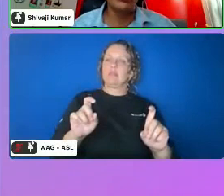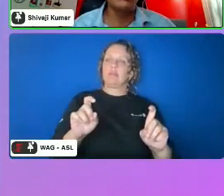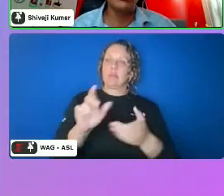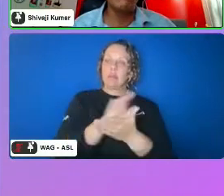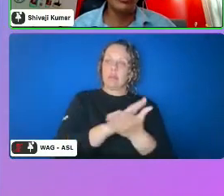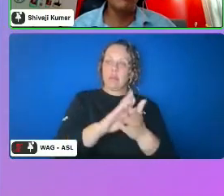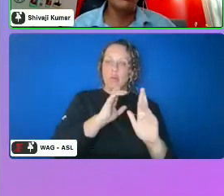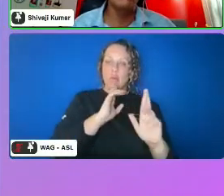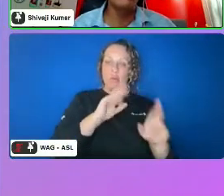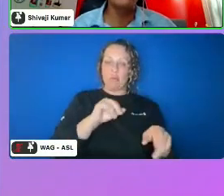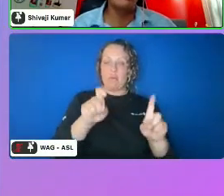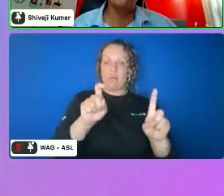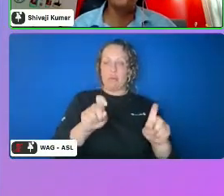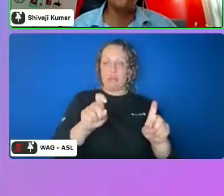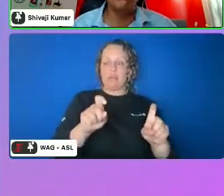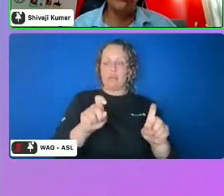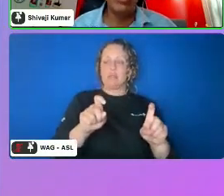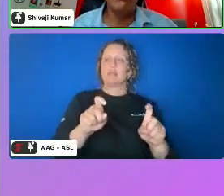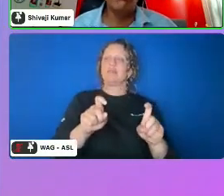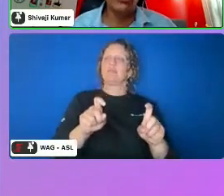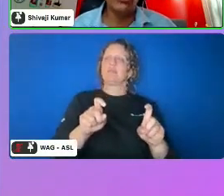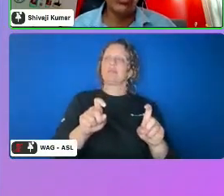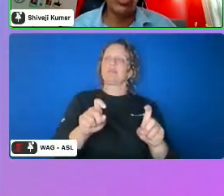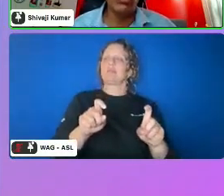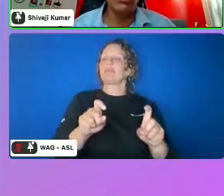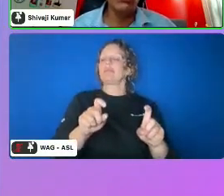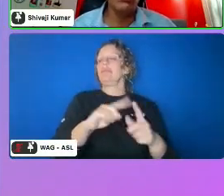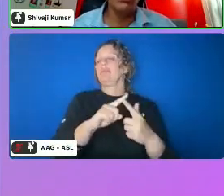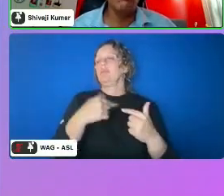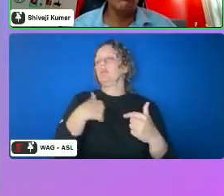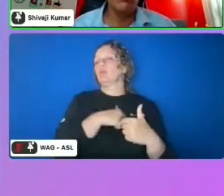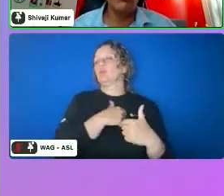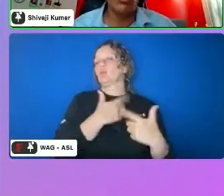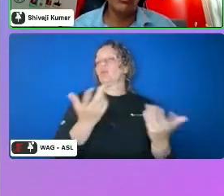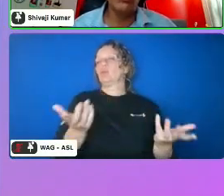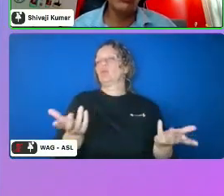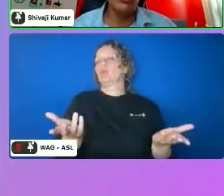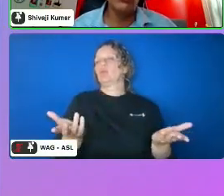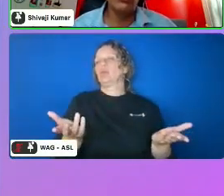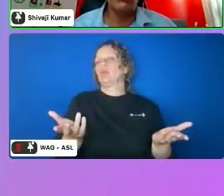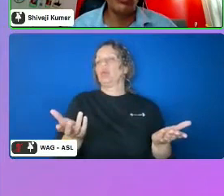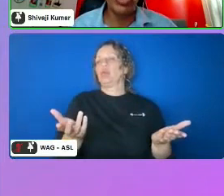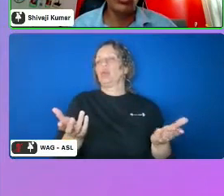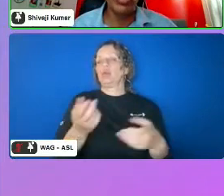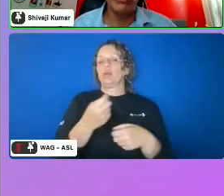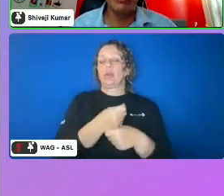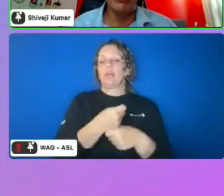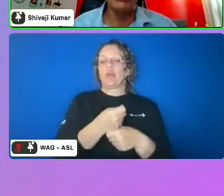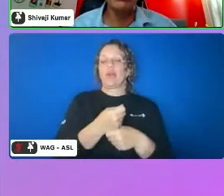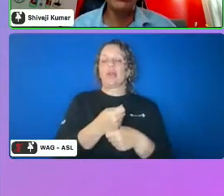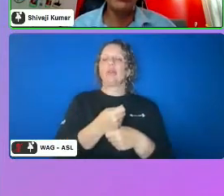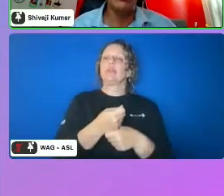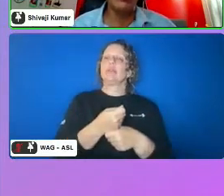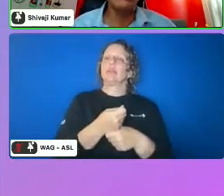from the testing environment, then we put the product into production environment.